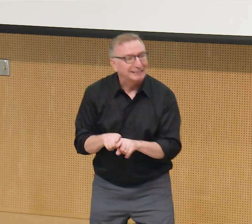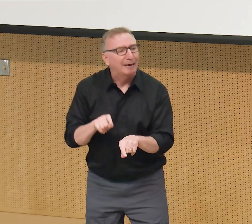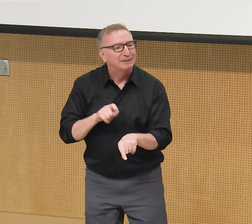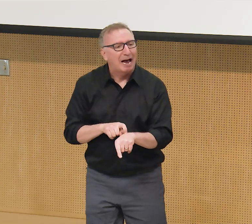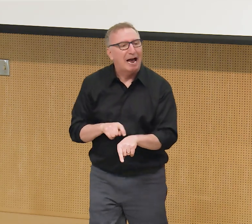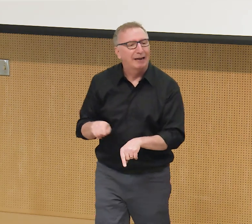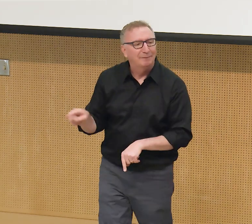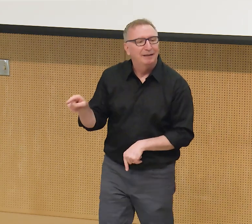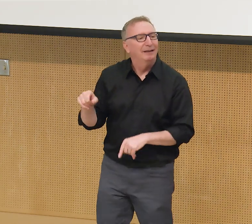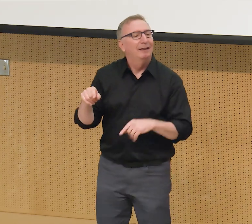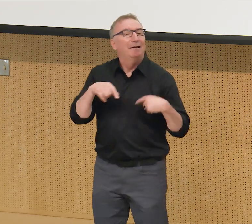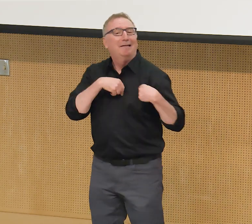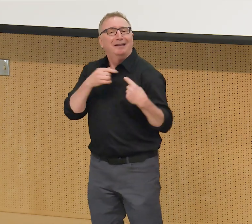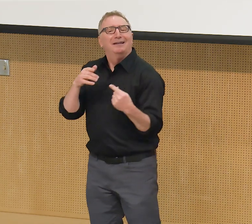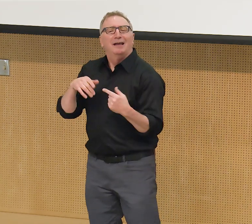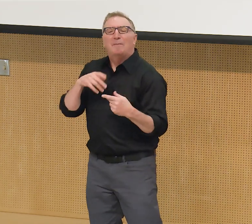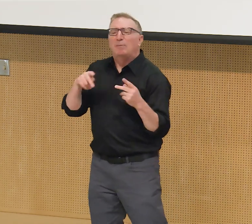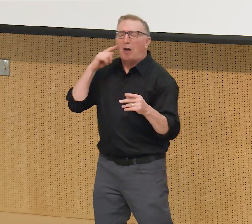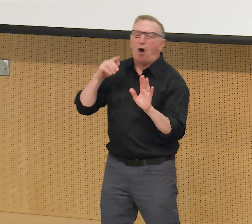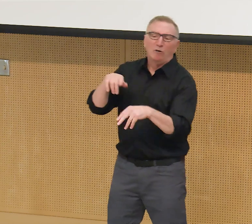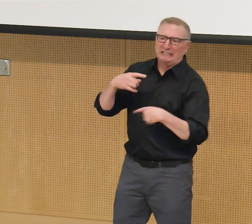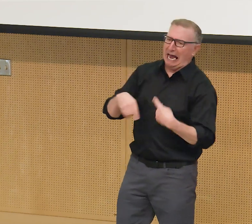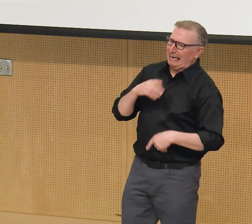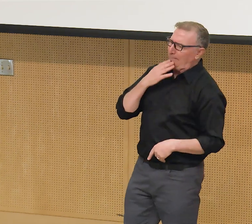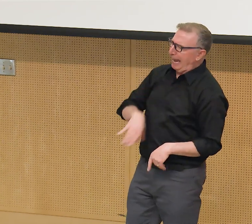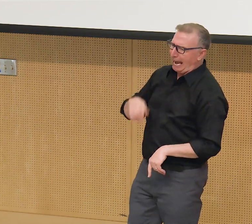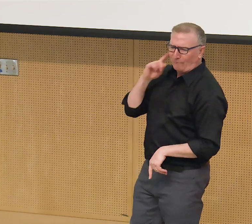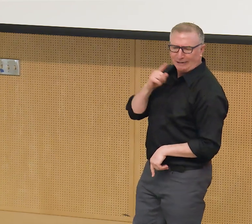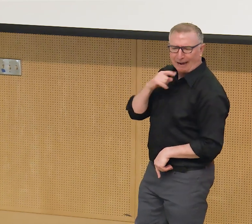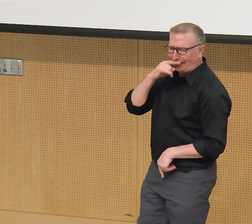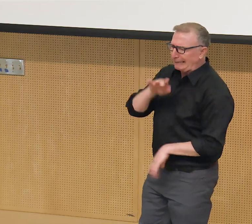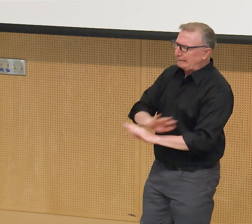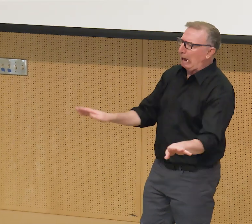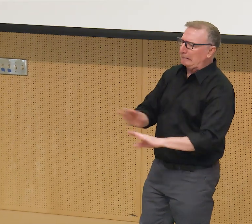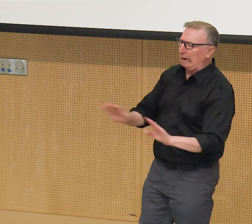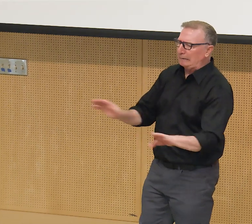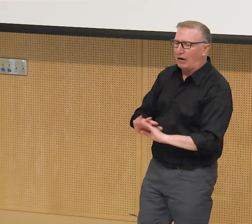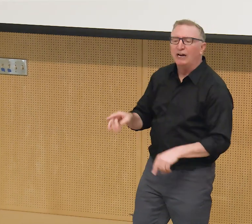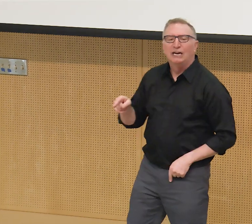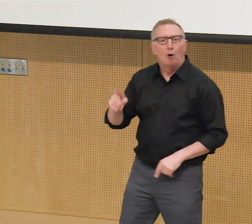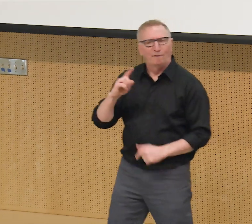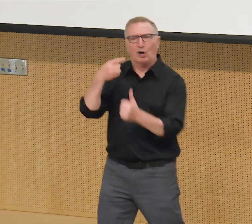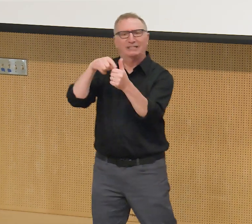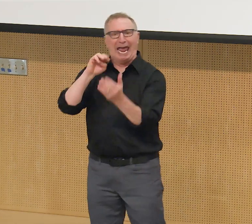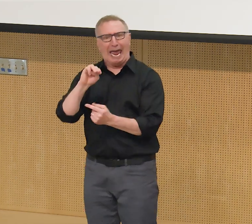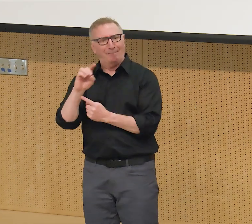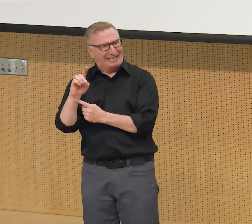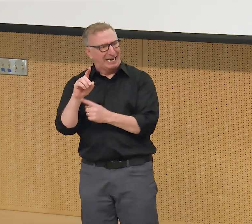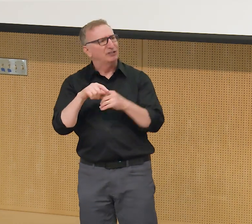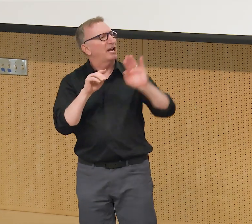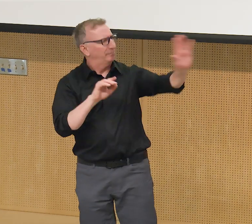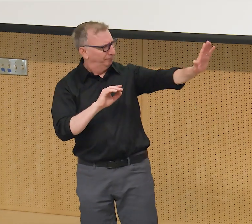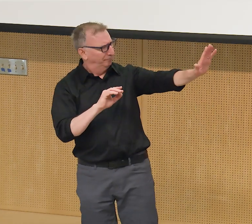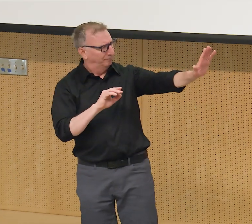You know, she wasn't an advocate either, but at the same time, people had always said that sign language was bad and that Deaf people should not be doing that.